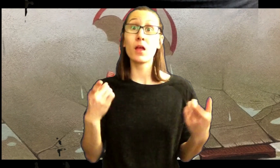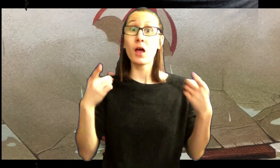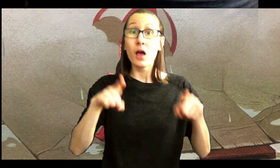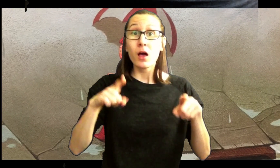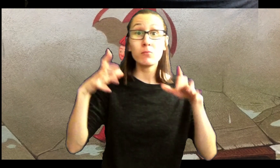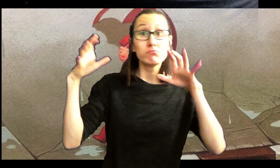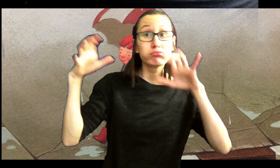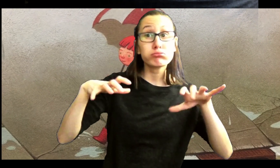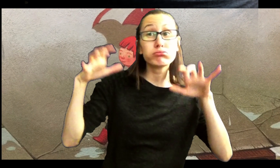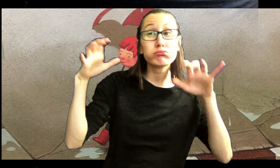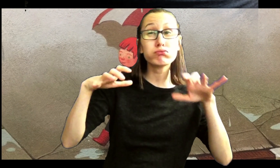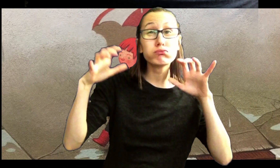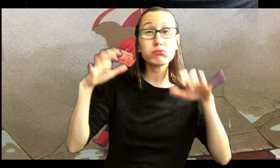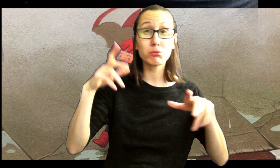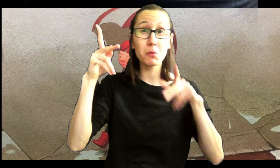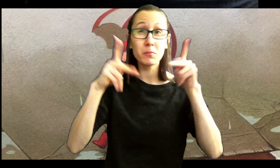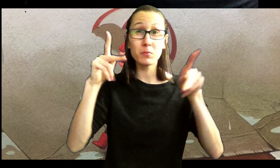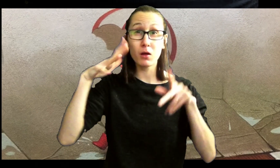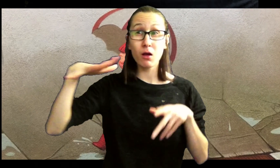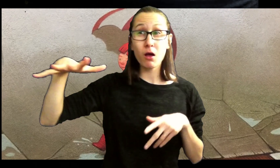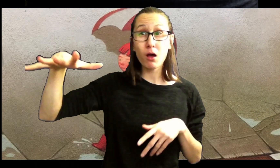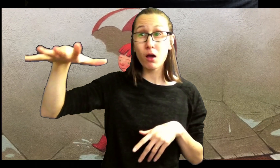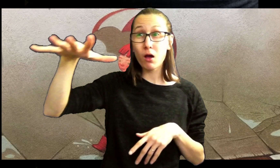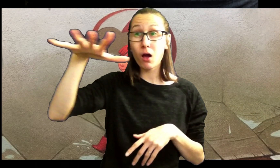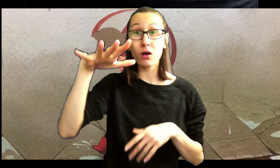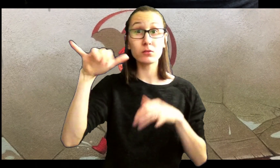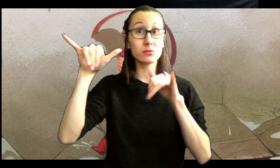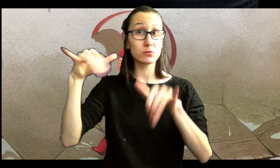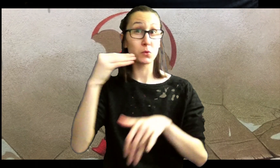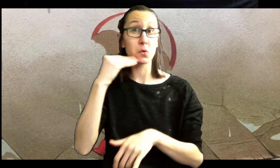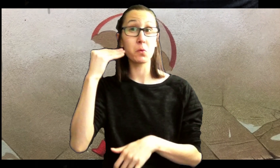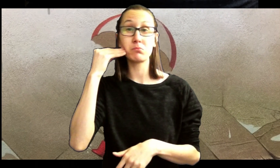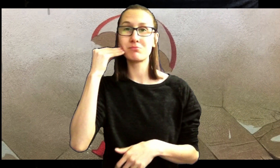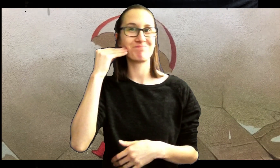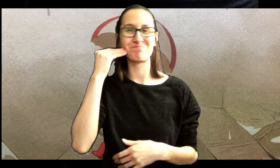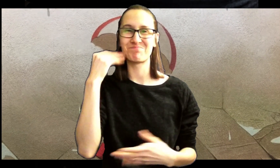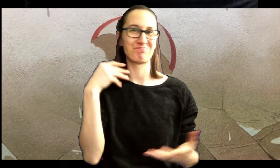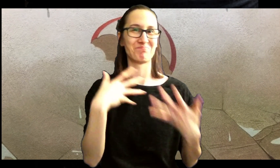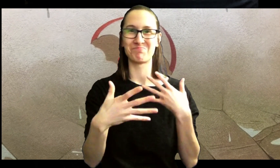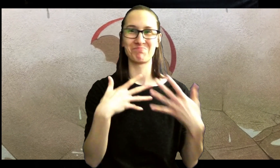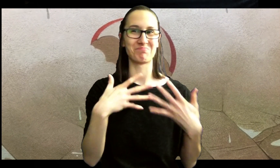Even on drizzly days, while everyone else was inside,